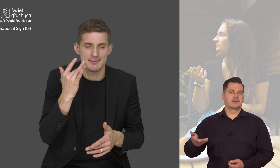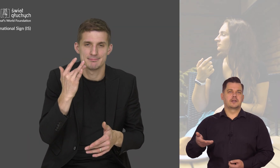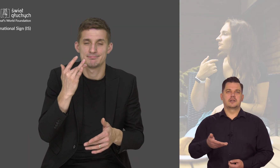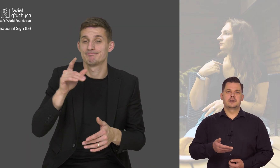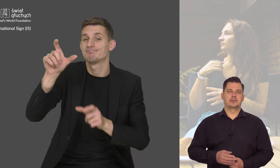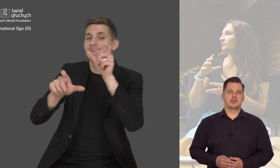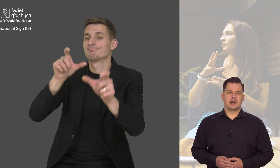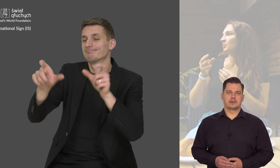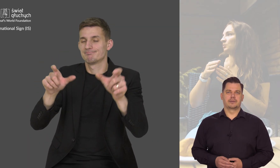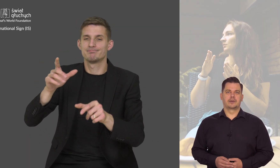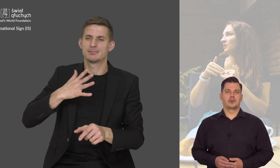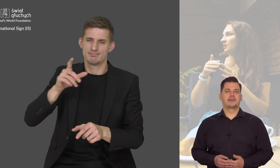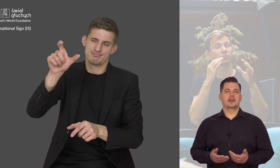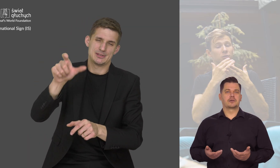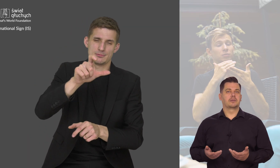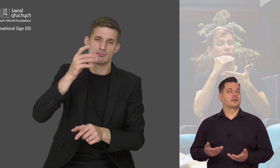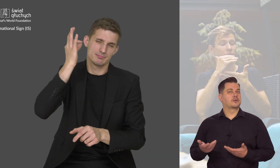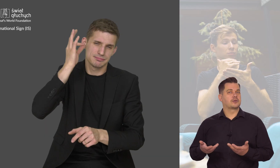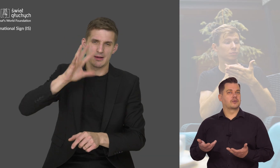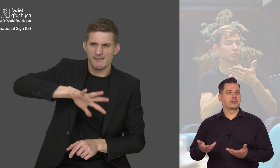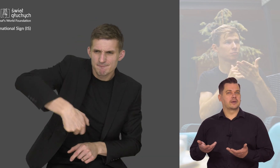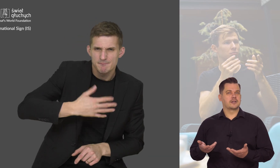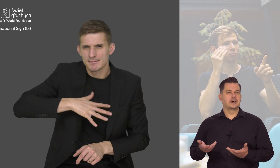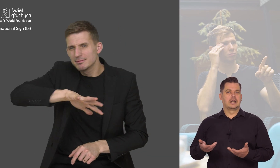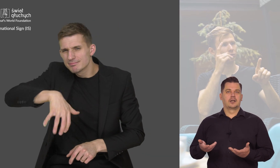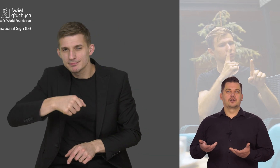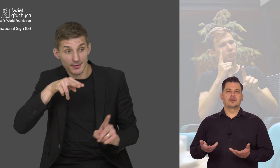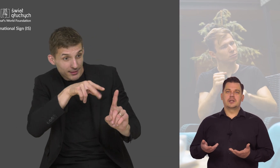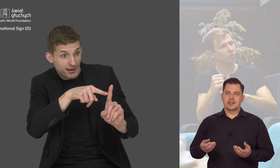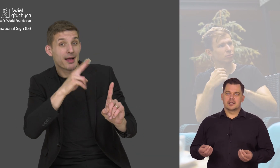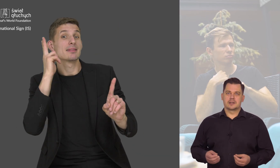They worry because they won't hear an intruder breaking in.